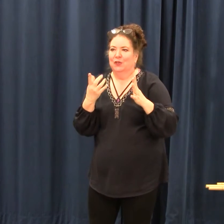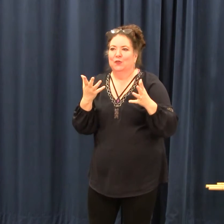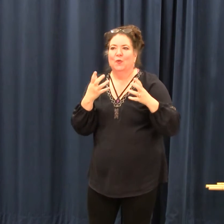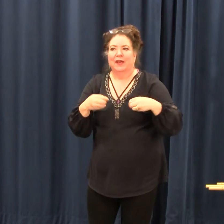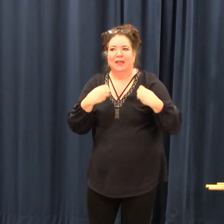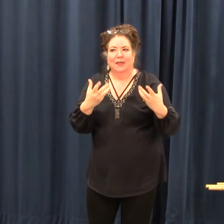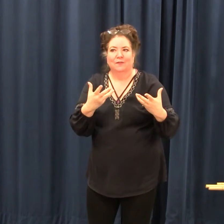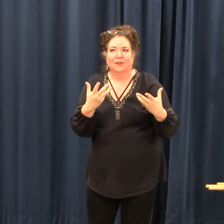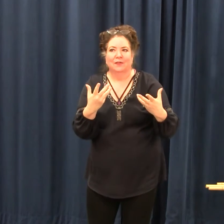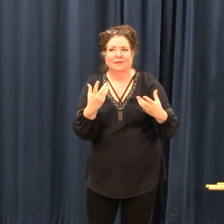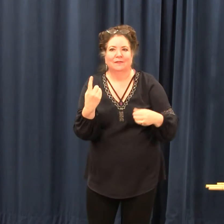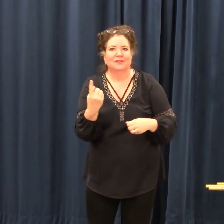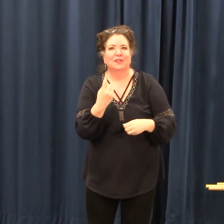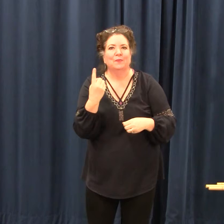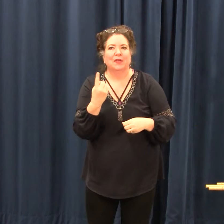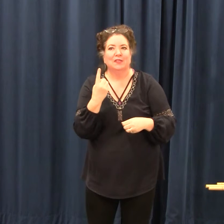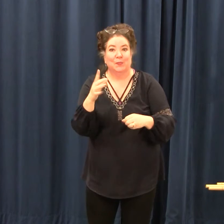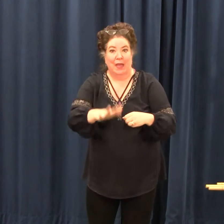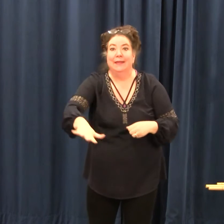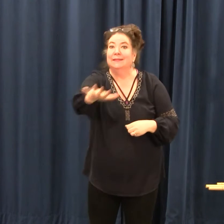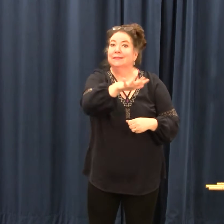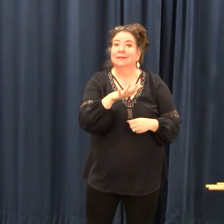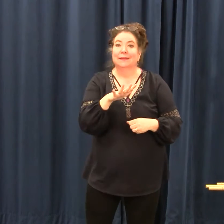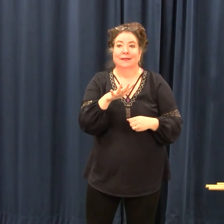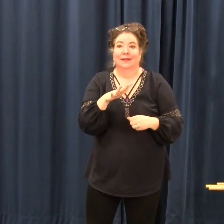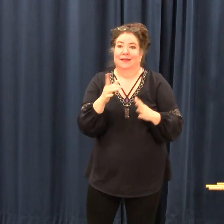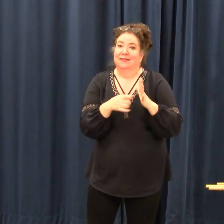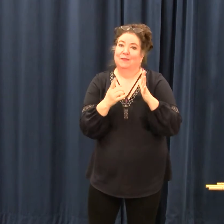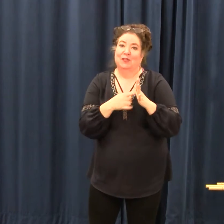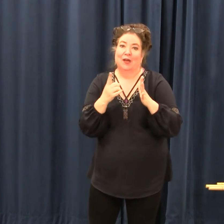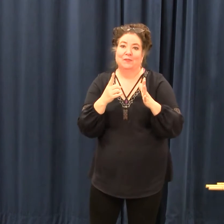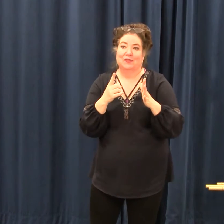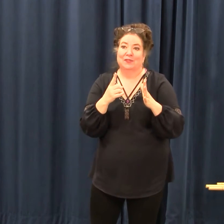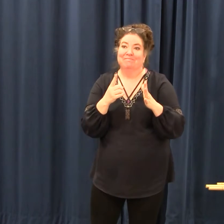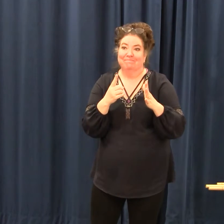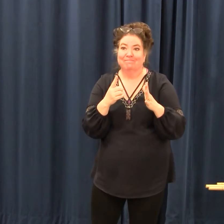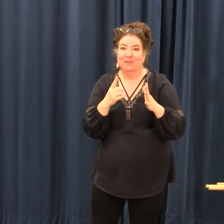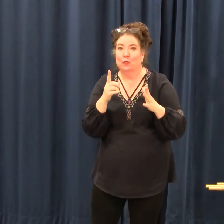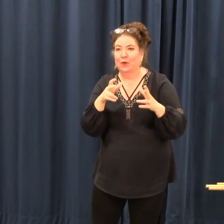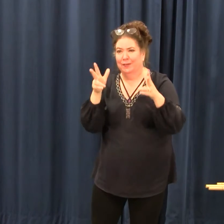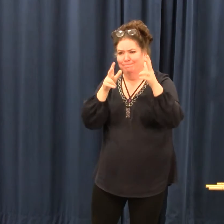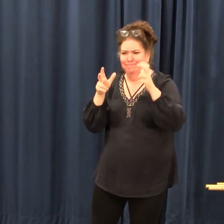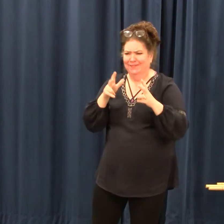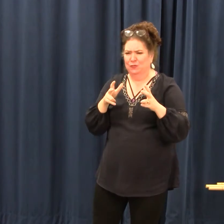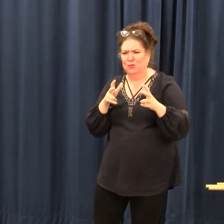you want to give somebody space, and sometimes you want to, "oh